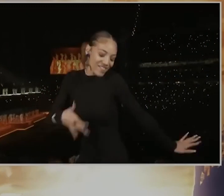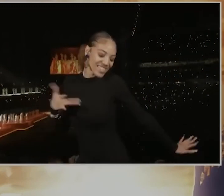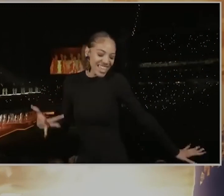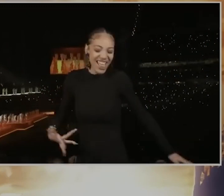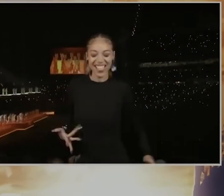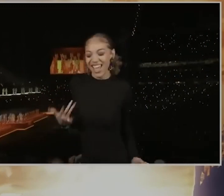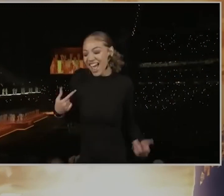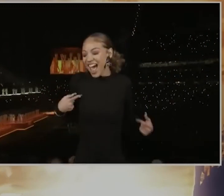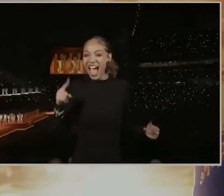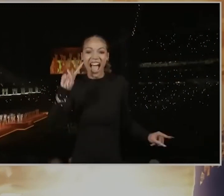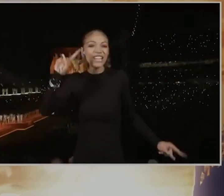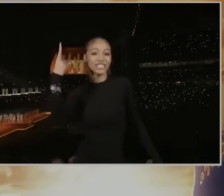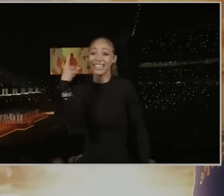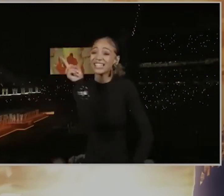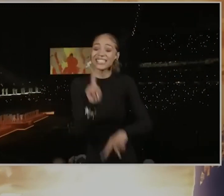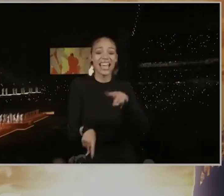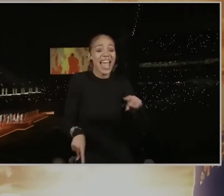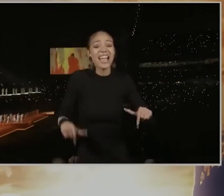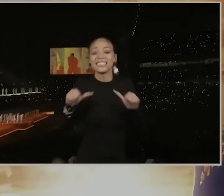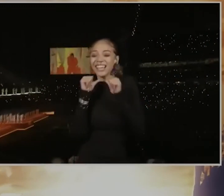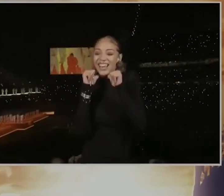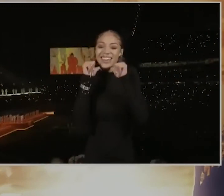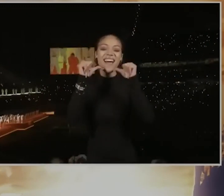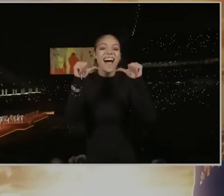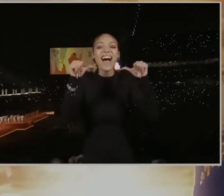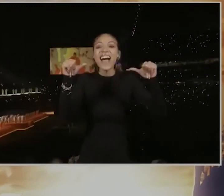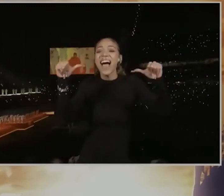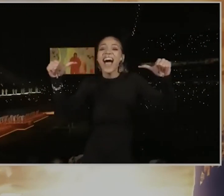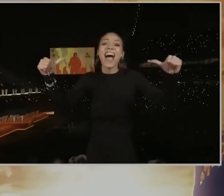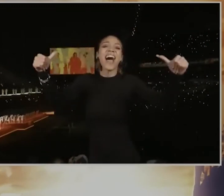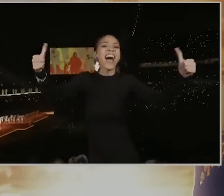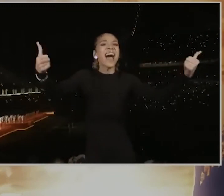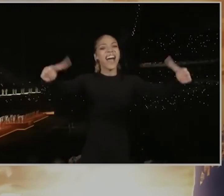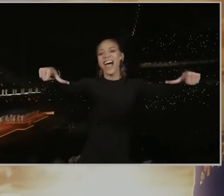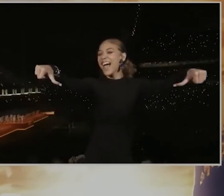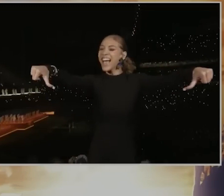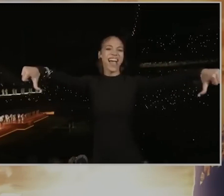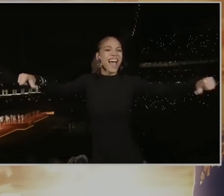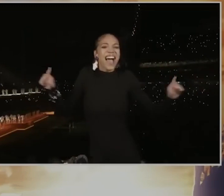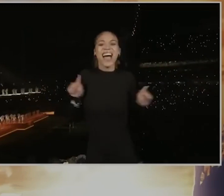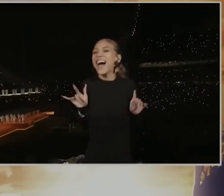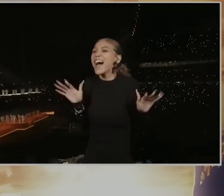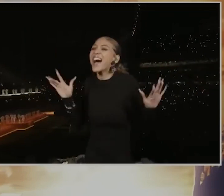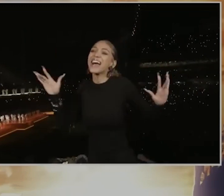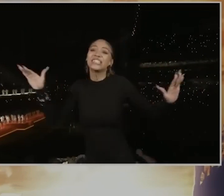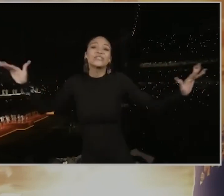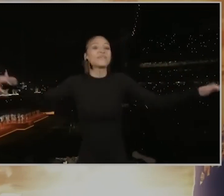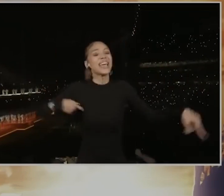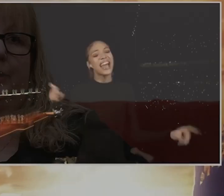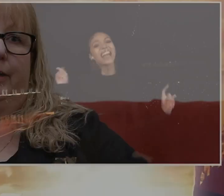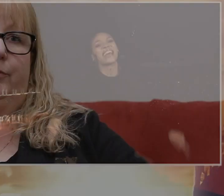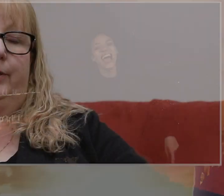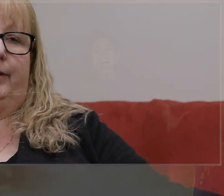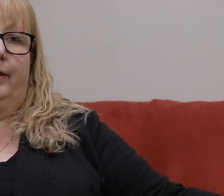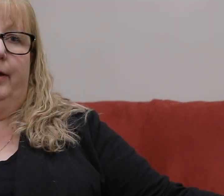how beautiful the language can be. So never before in history have we had such access